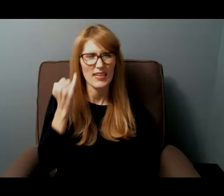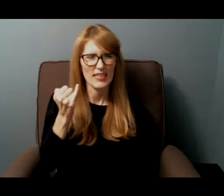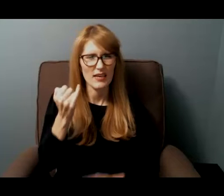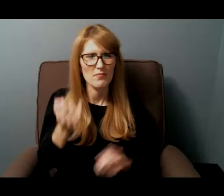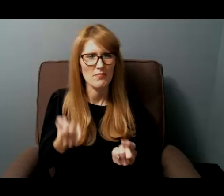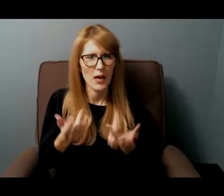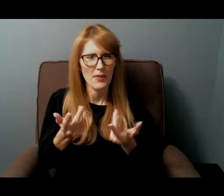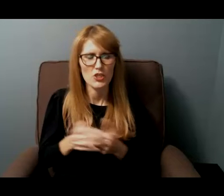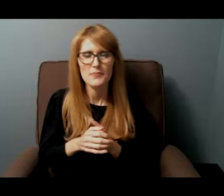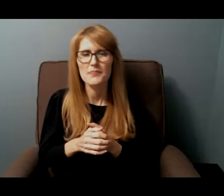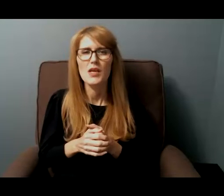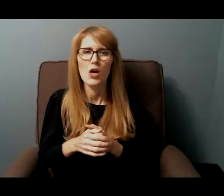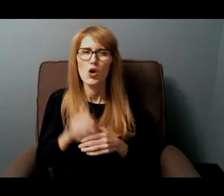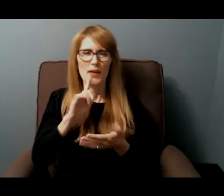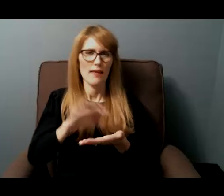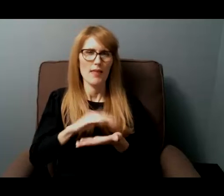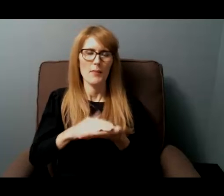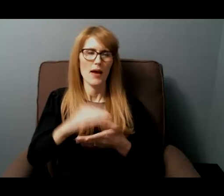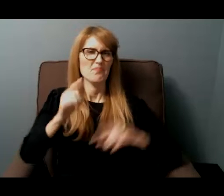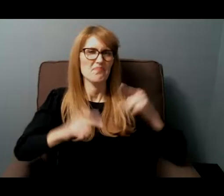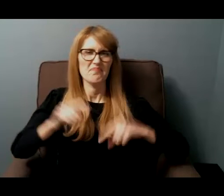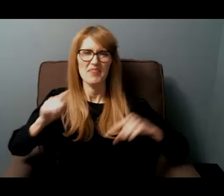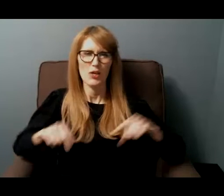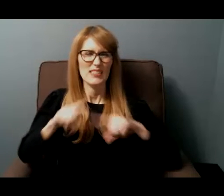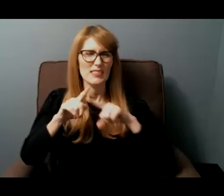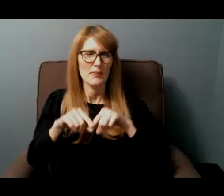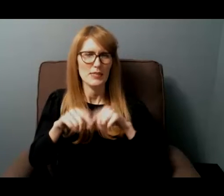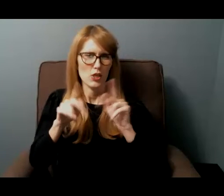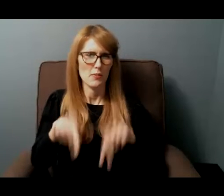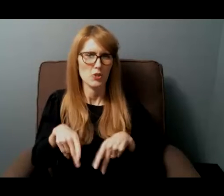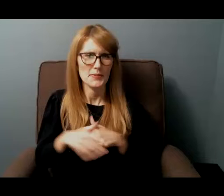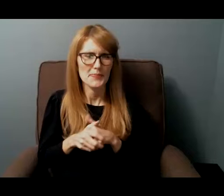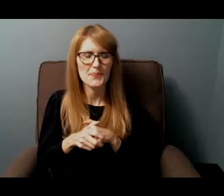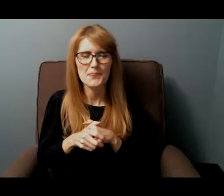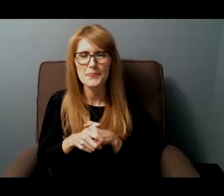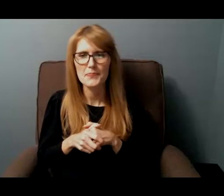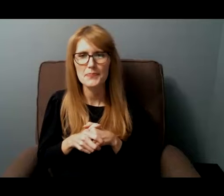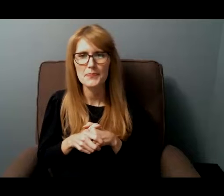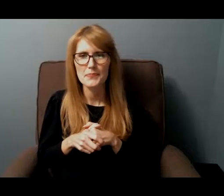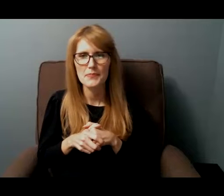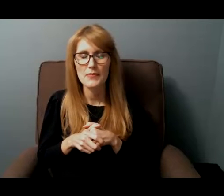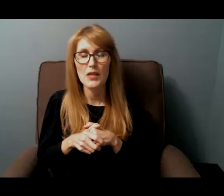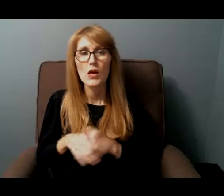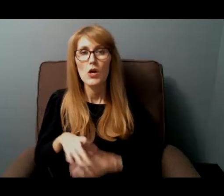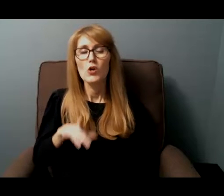So the amount varies from person to person. So the reality with this and, really,